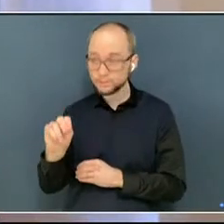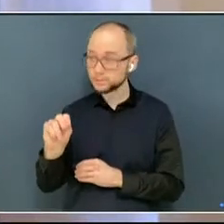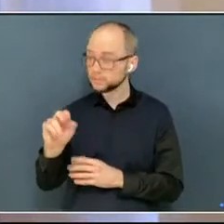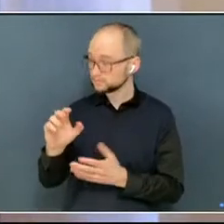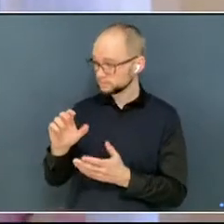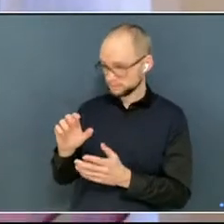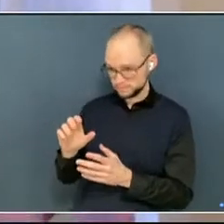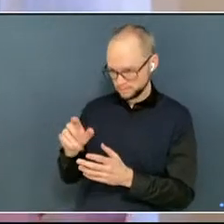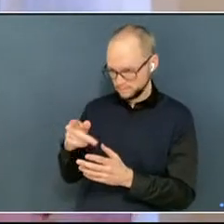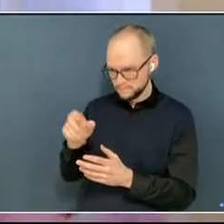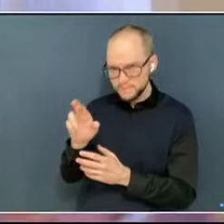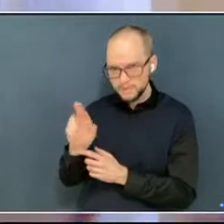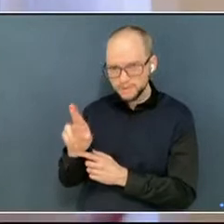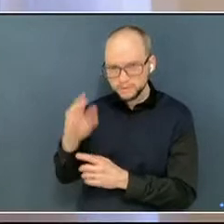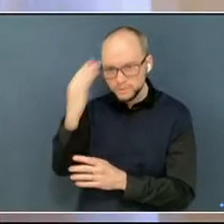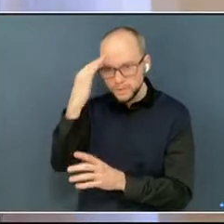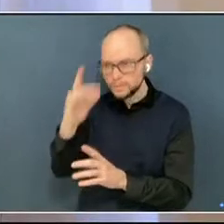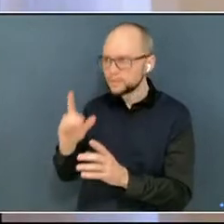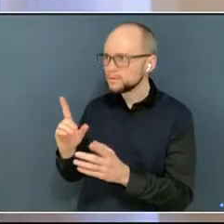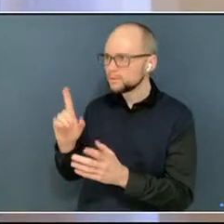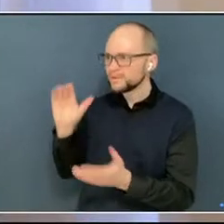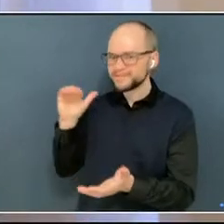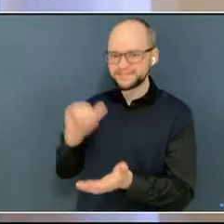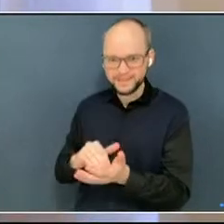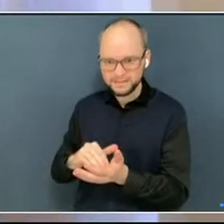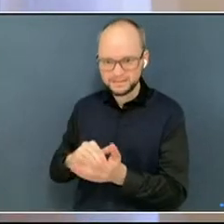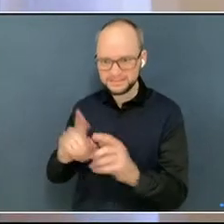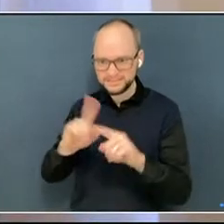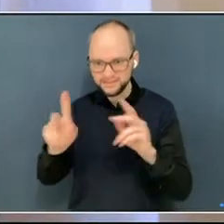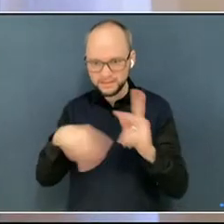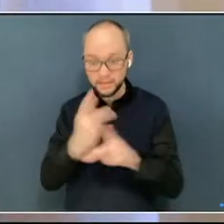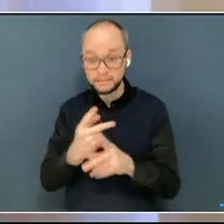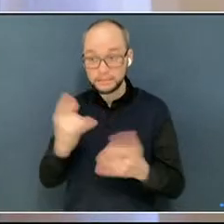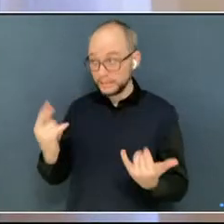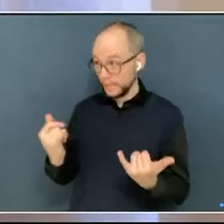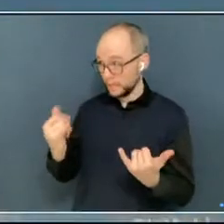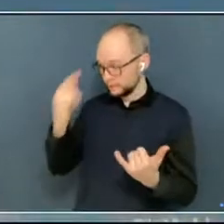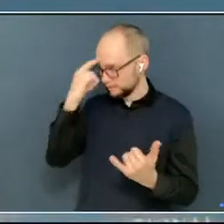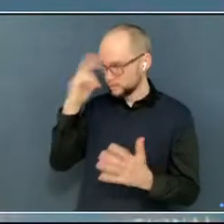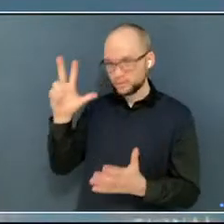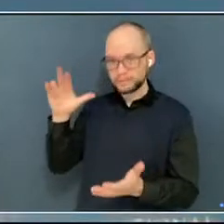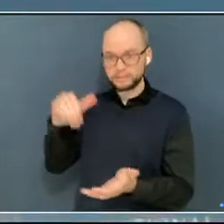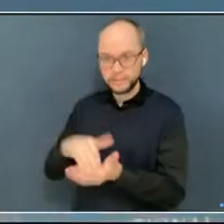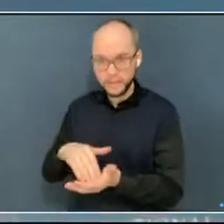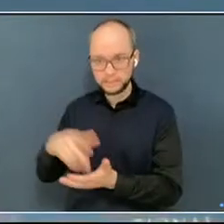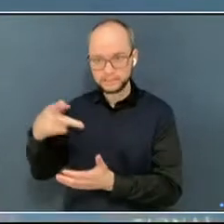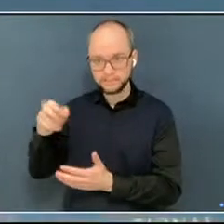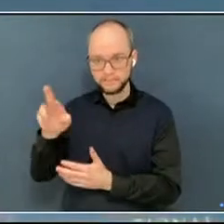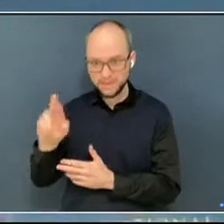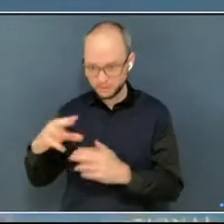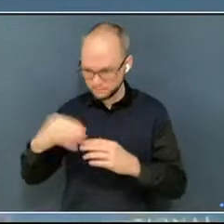Now I understand it's three times that amount. >> Wow. That's amazing. Things have changed.